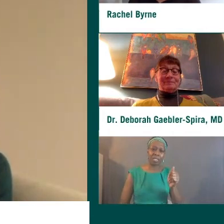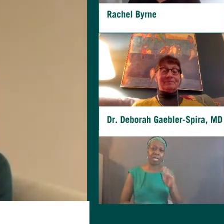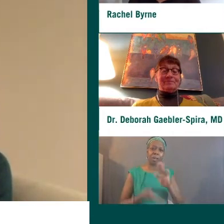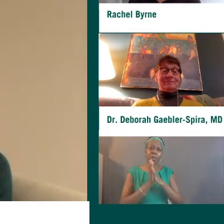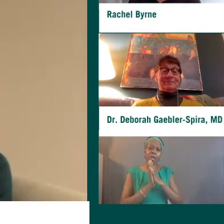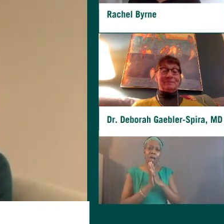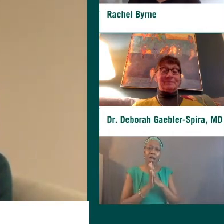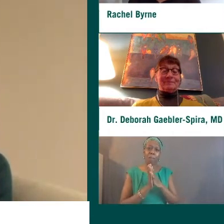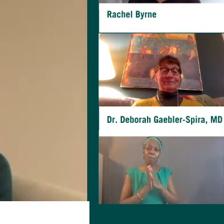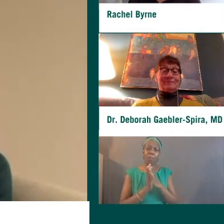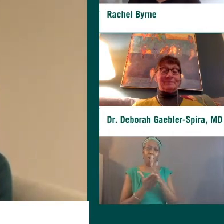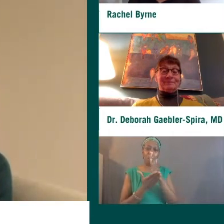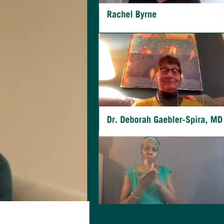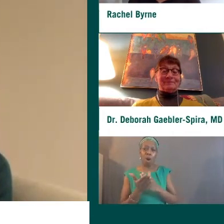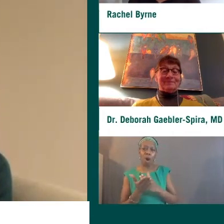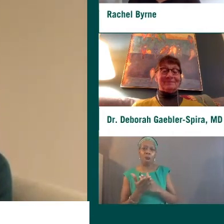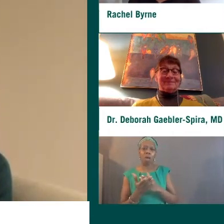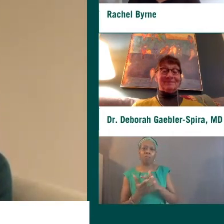The research .